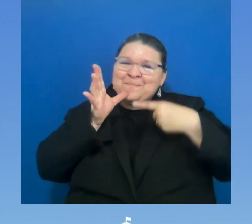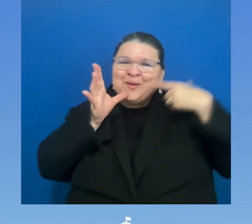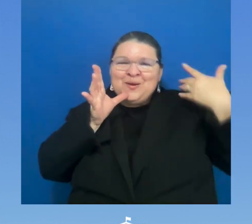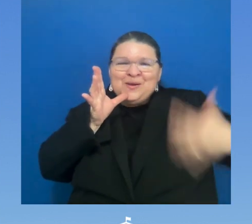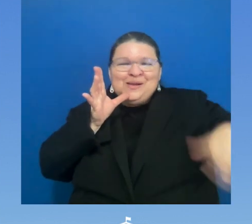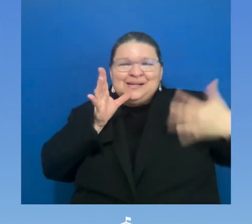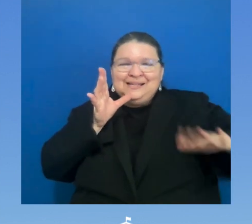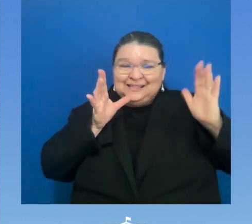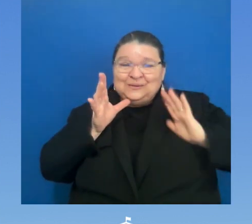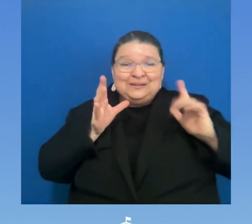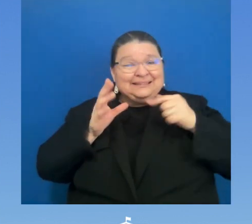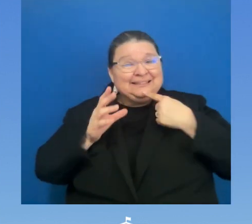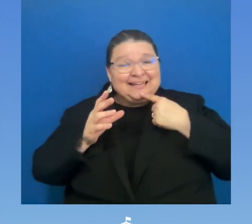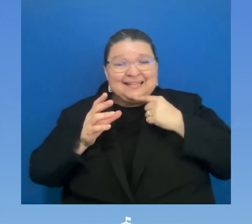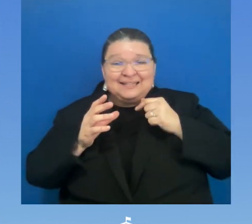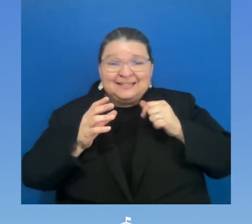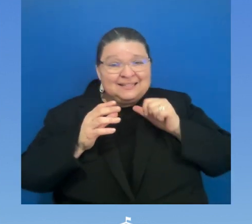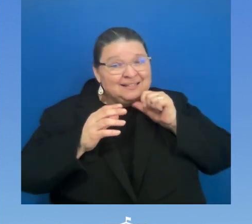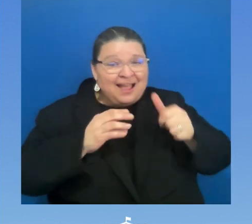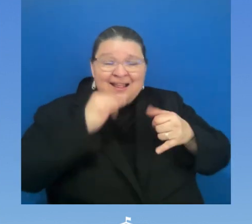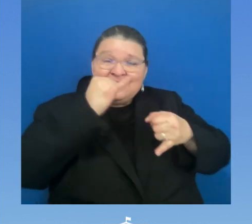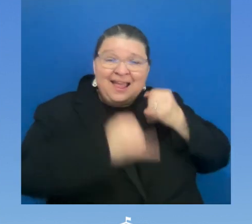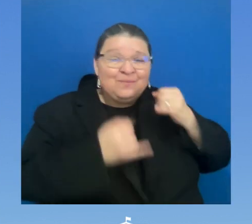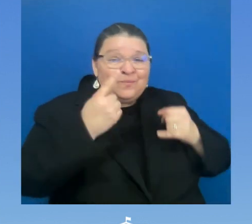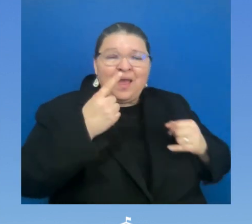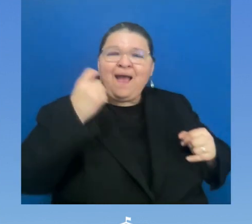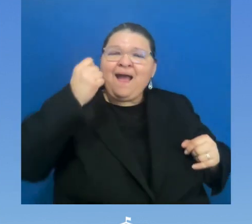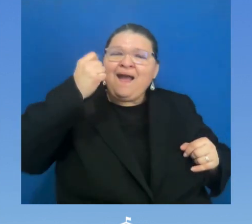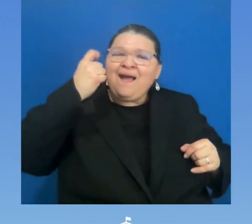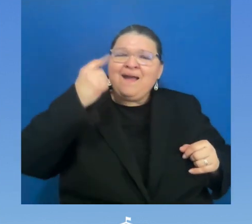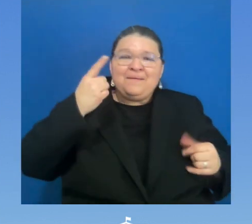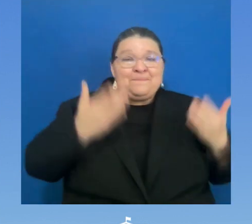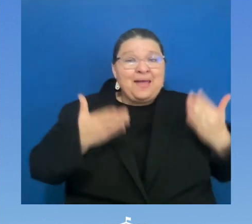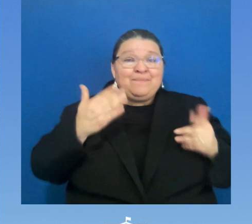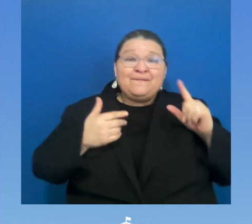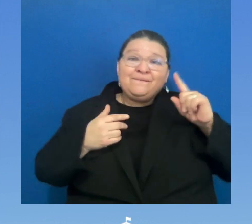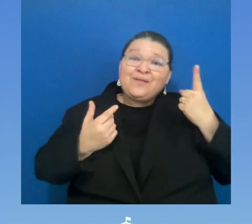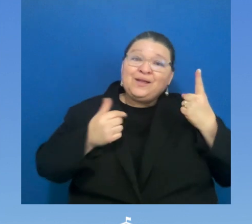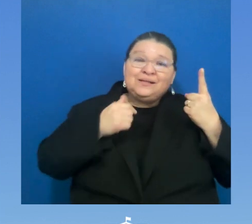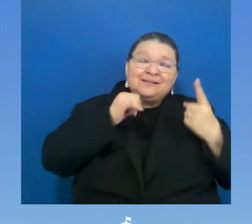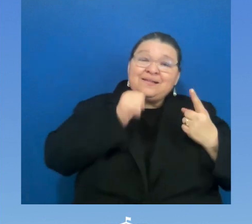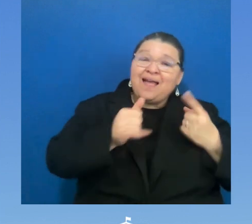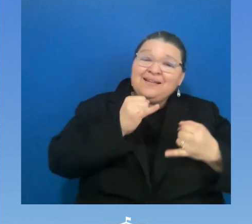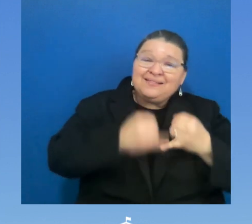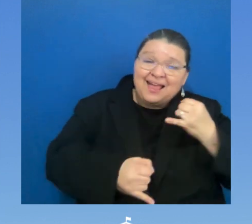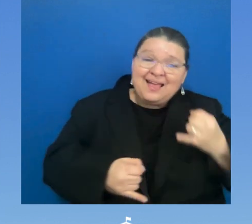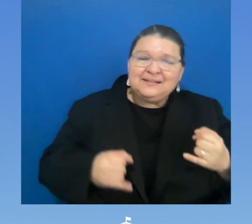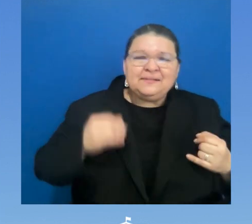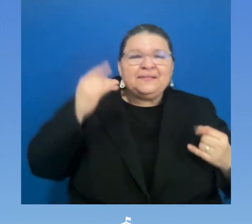when we think of Billie Jean King; and Venus and Serena Williams; and WNBA players --